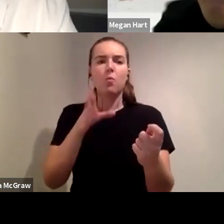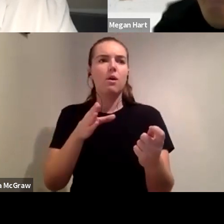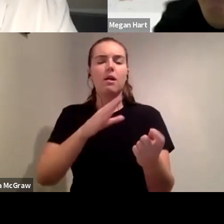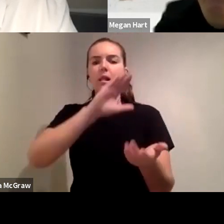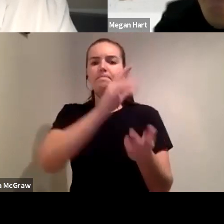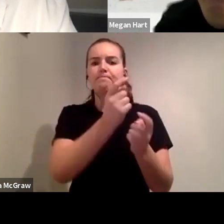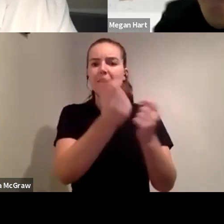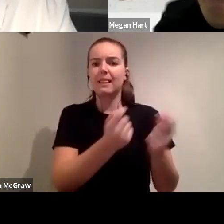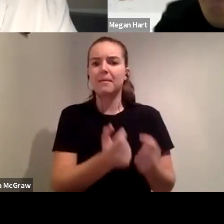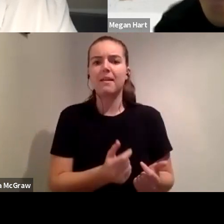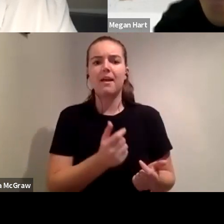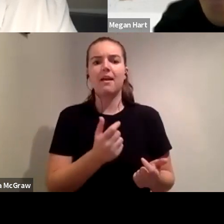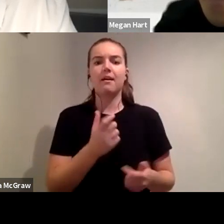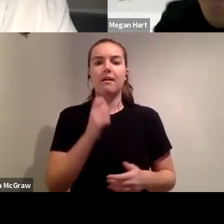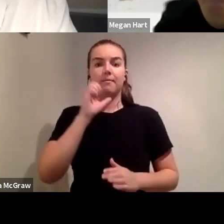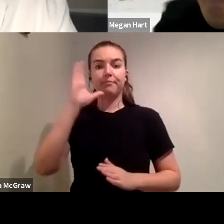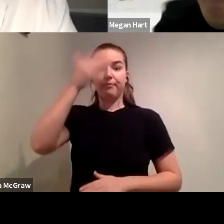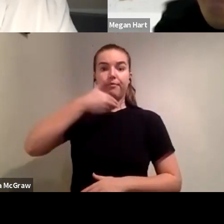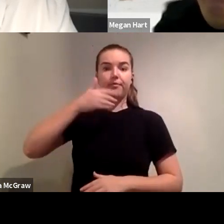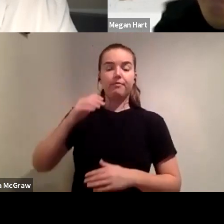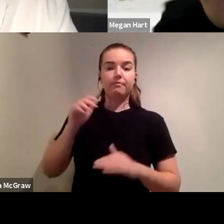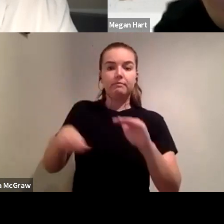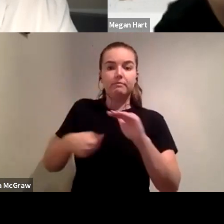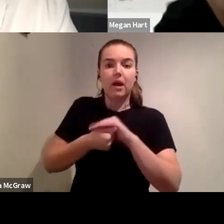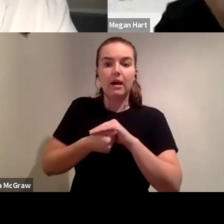And create an environment that allows you to focus solely on that.